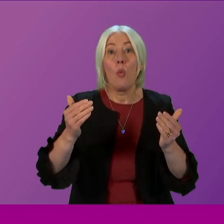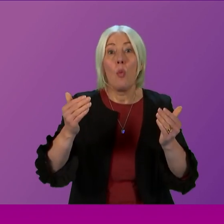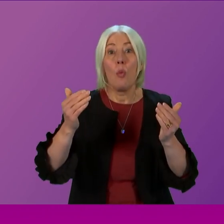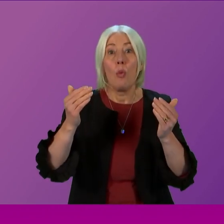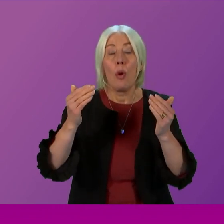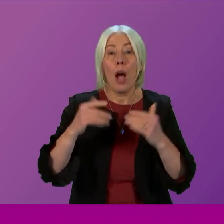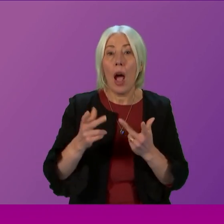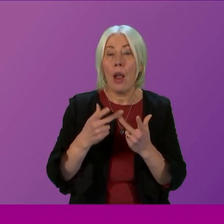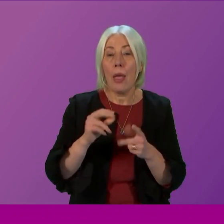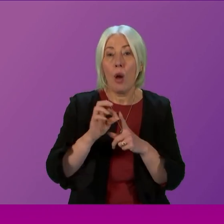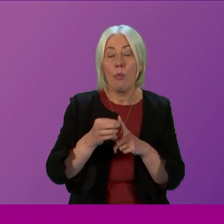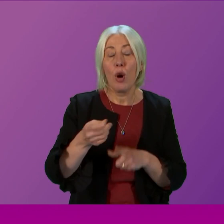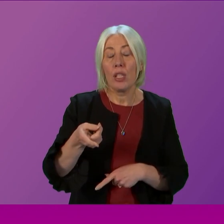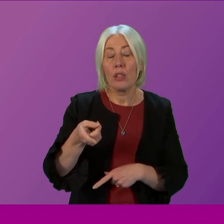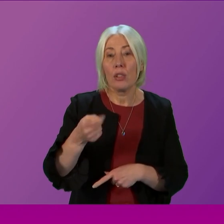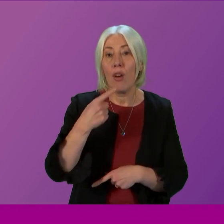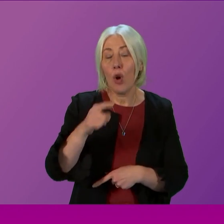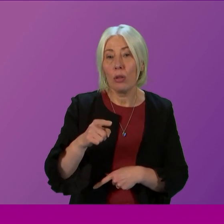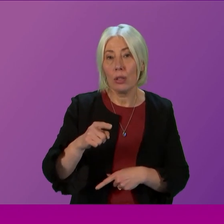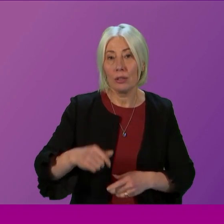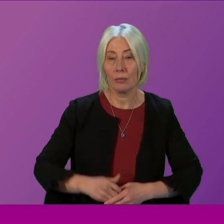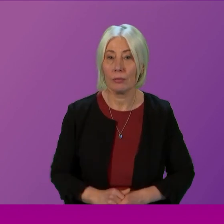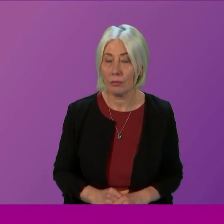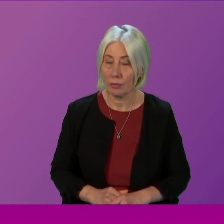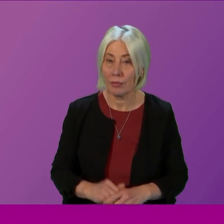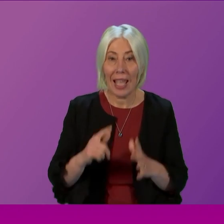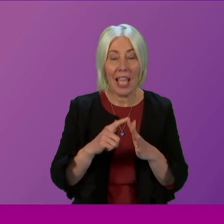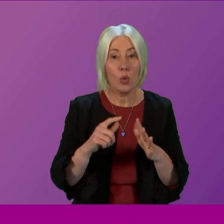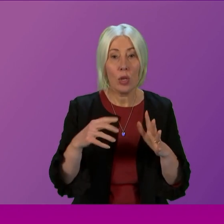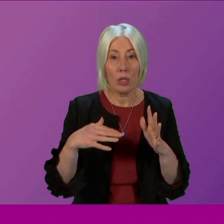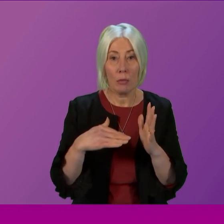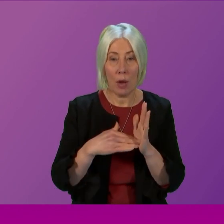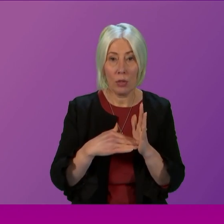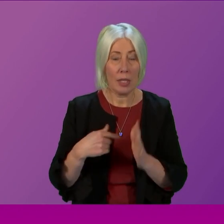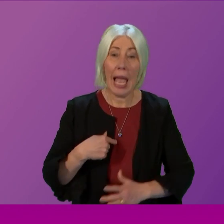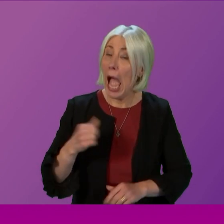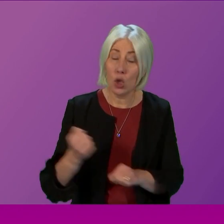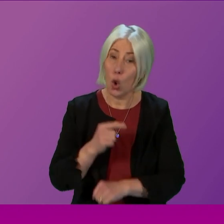On a point of order, Presiding Officer. I do not raise this lightly;